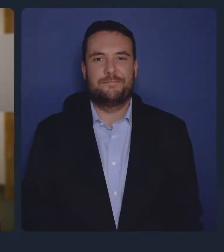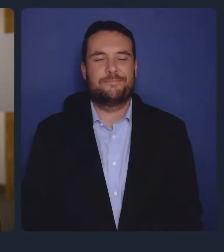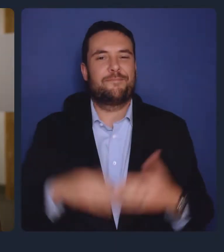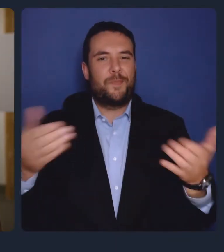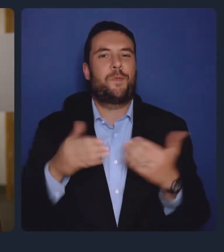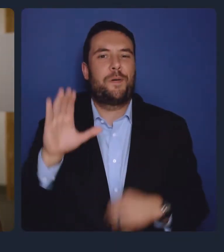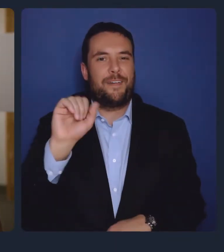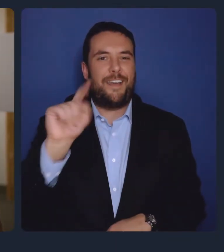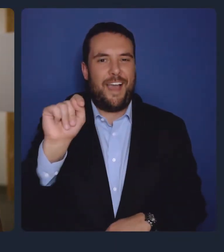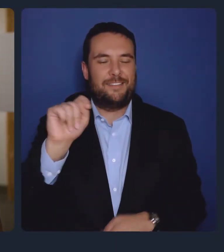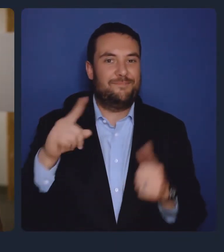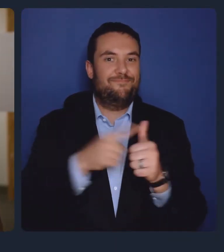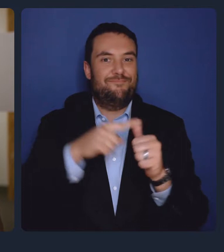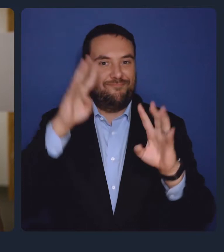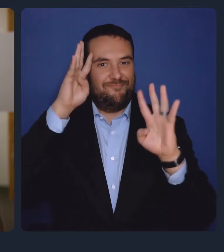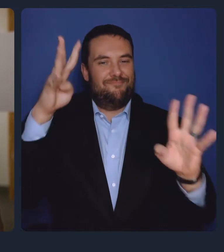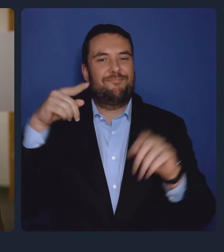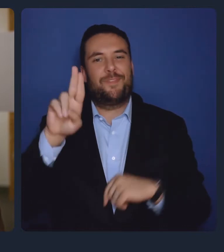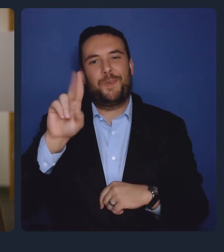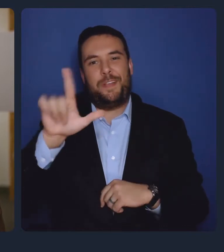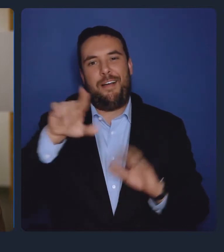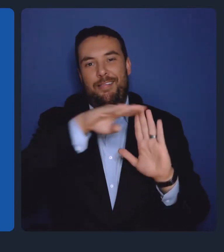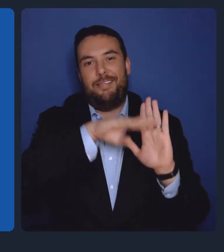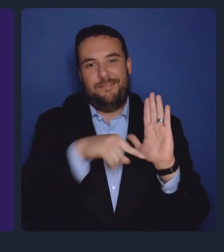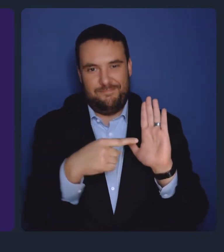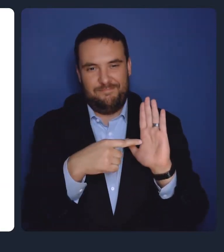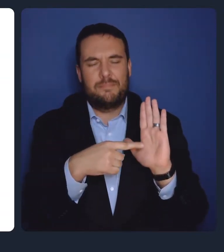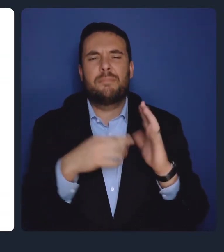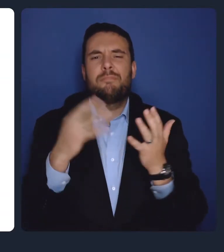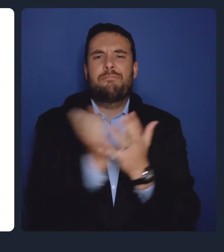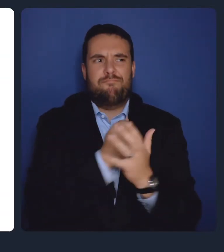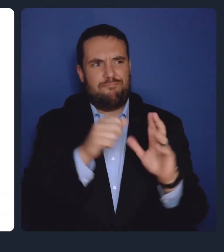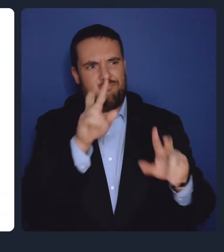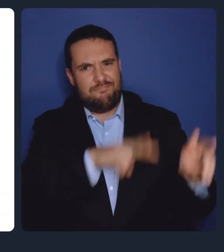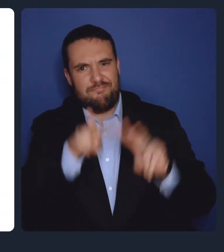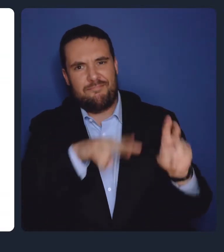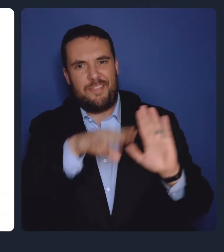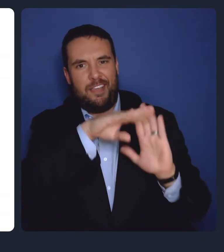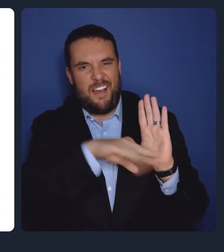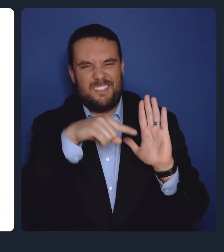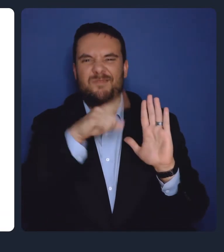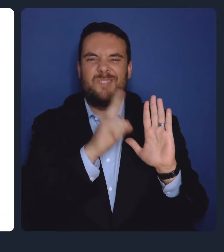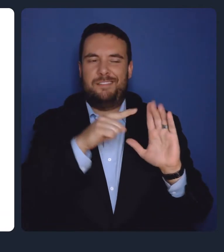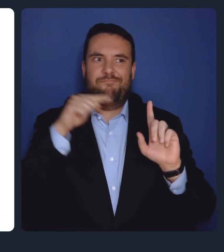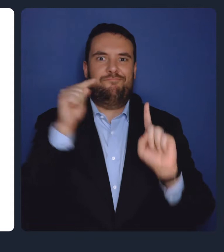Welcome to CAST, the originator of the UDL Guidelines. Let's take a tour of the Guidelines, the central tool of the UDL Framework